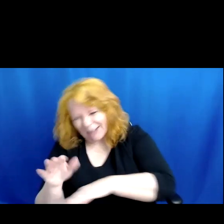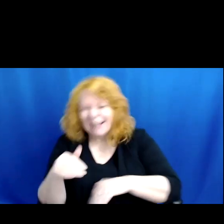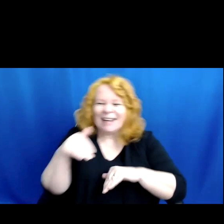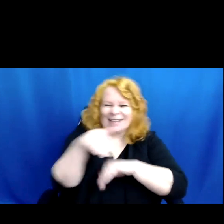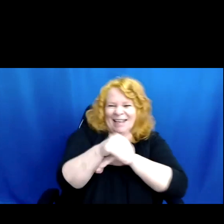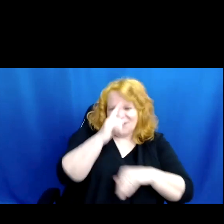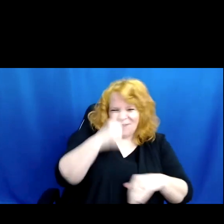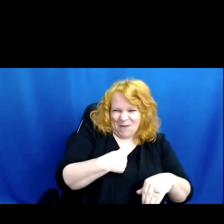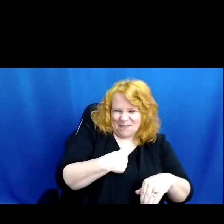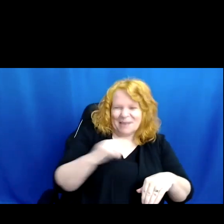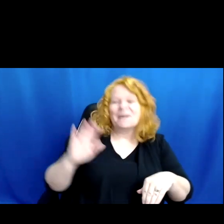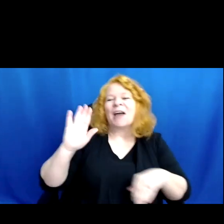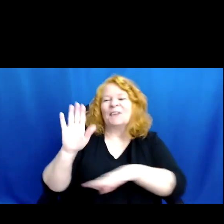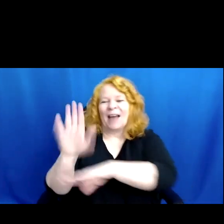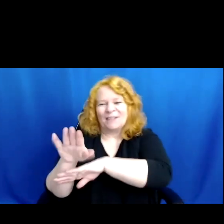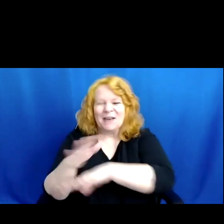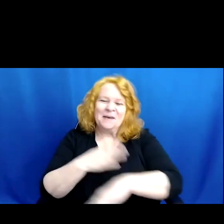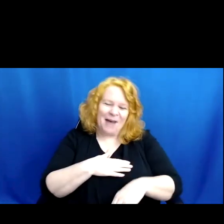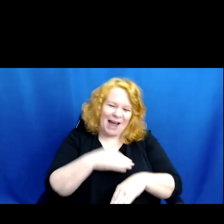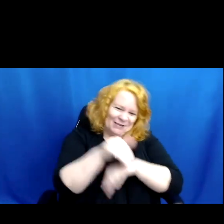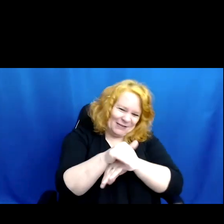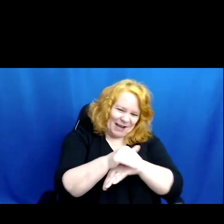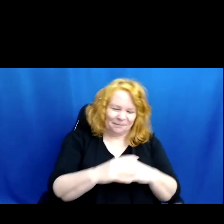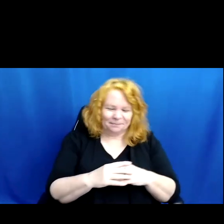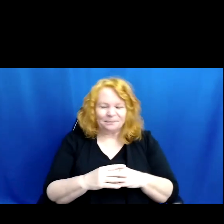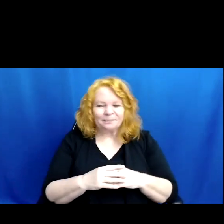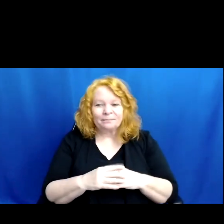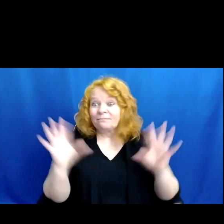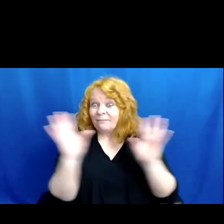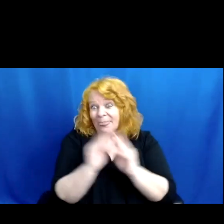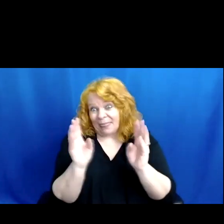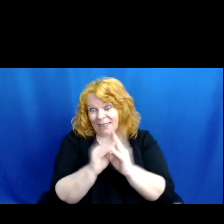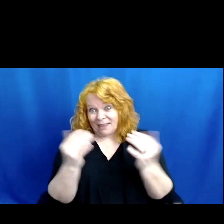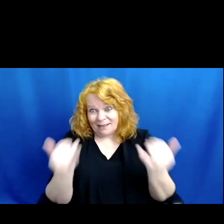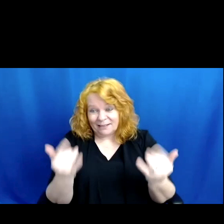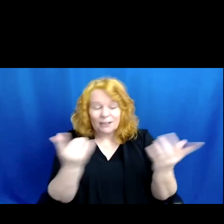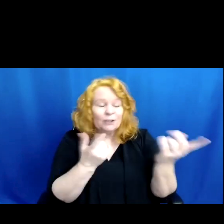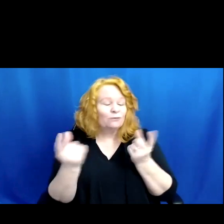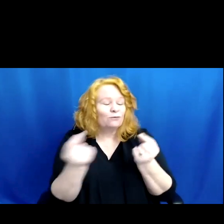In your afternoon and my tonight, in our session together I am going to explain what is going